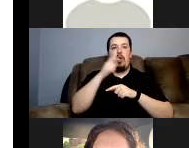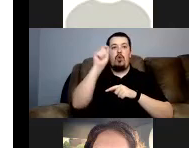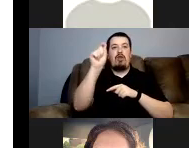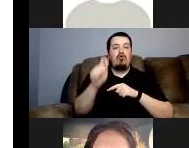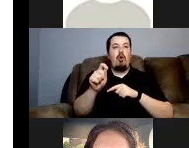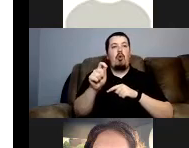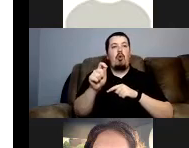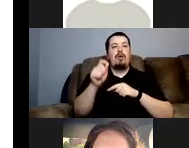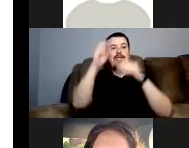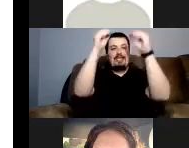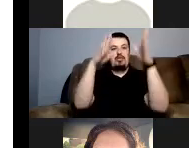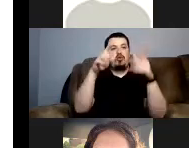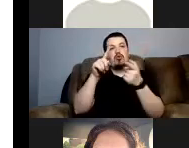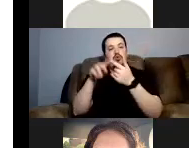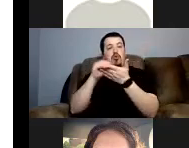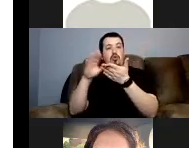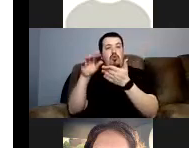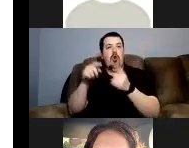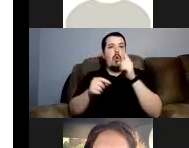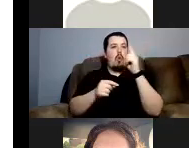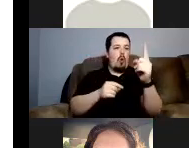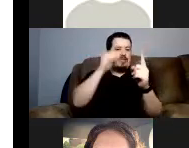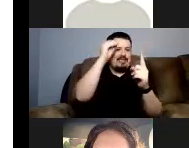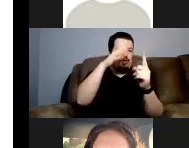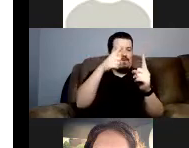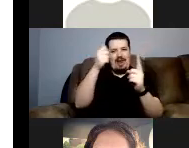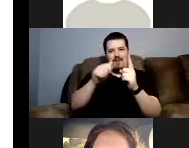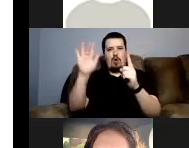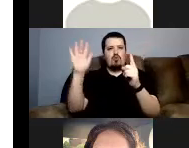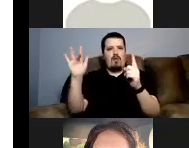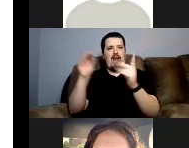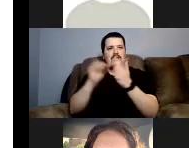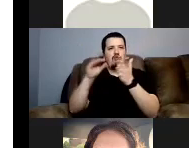teacher to student needs to be one teacher for every 25 students. So we'd add it up, we'd say